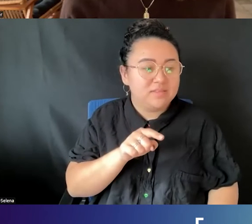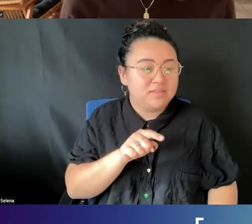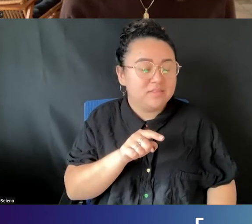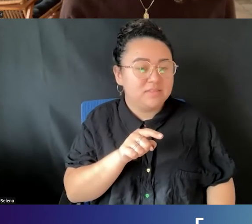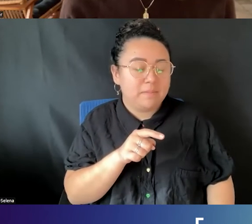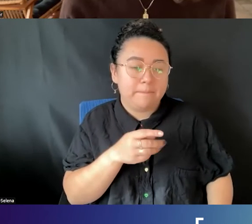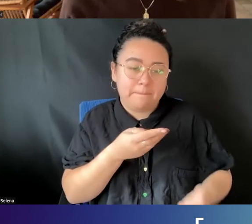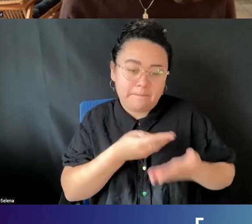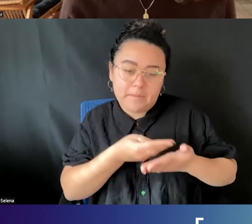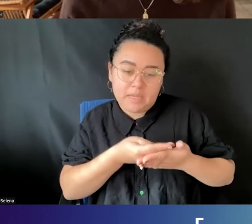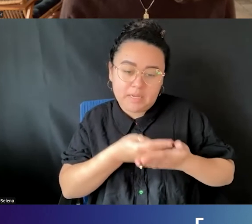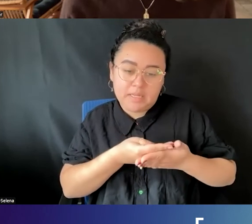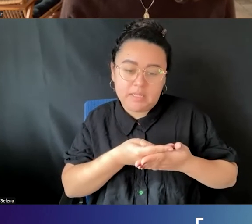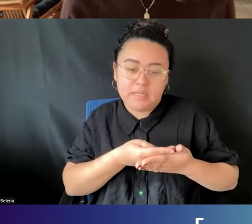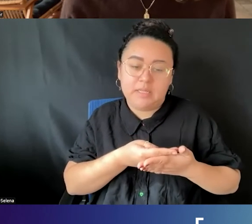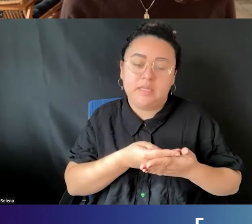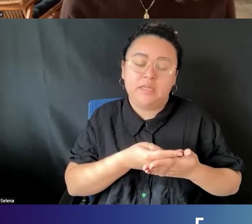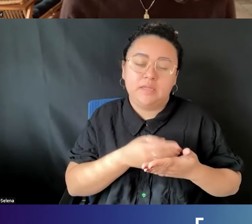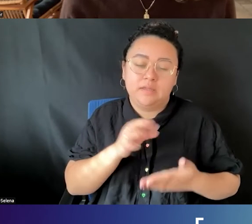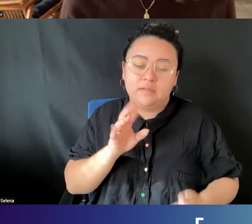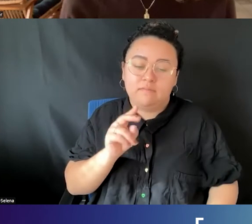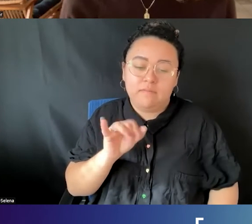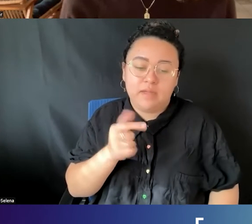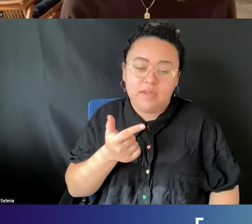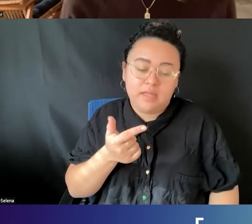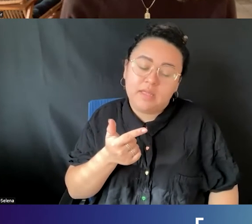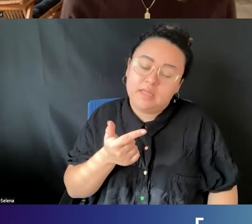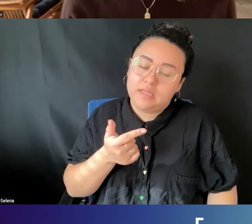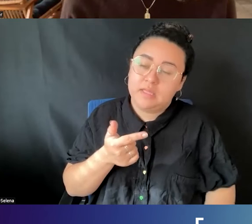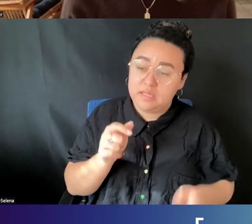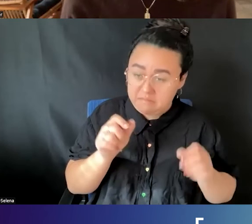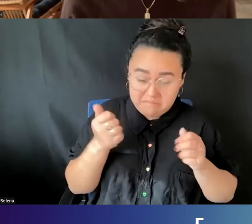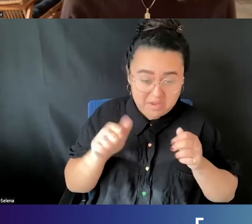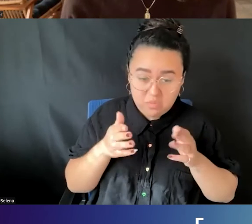fund funding landscape as much as possible until you arrive